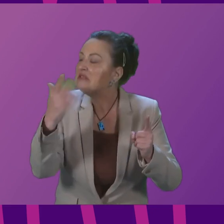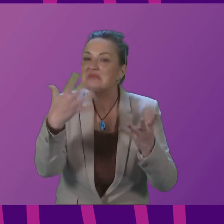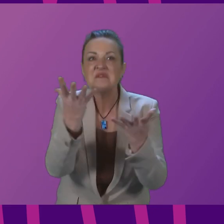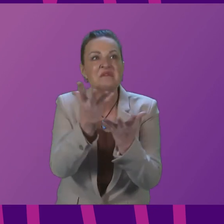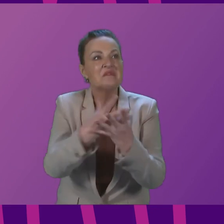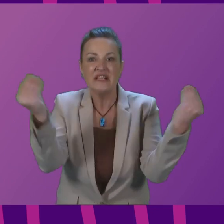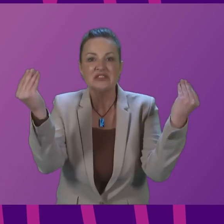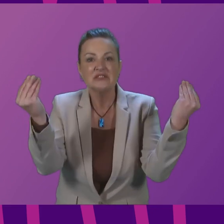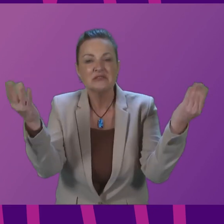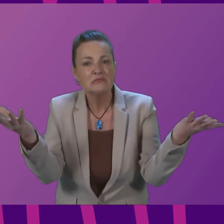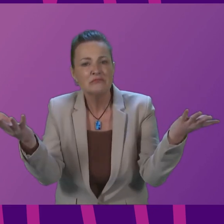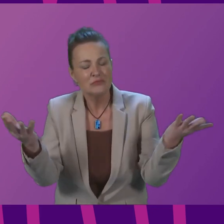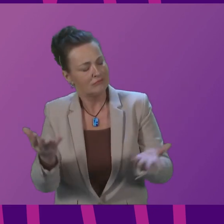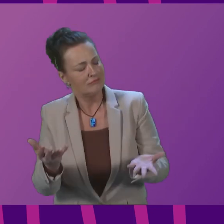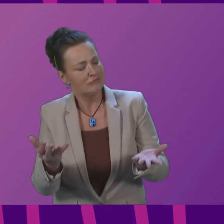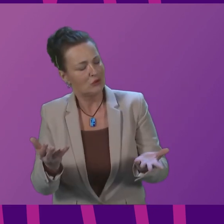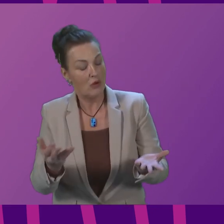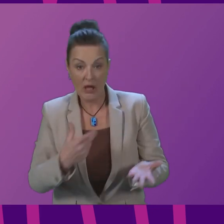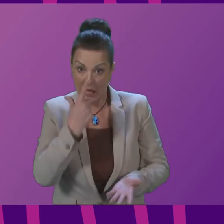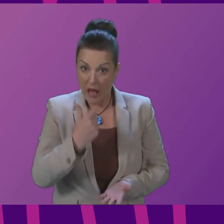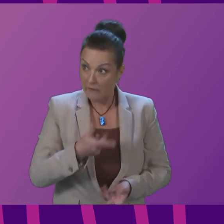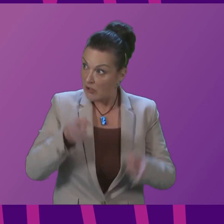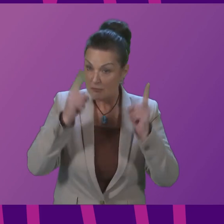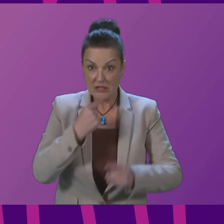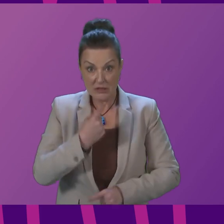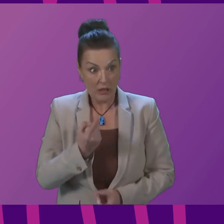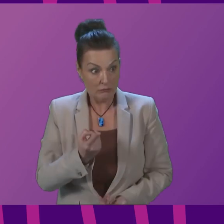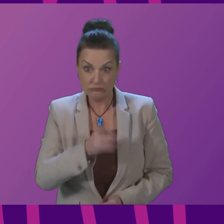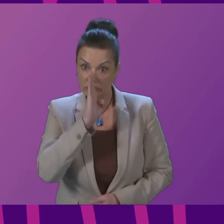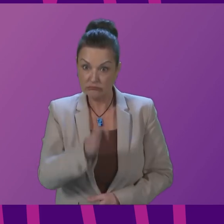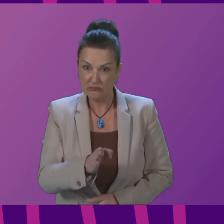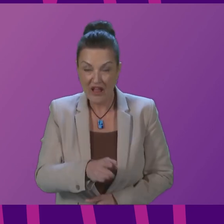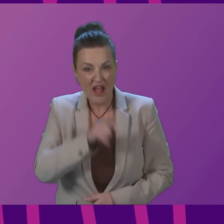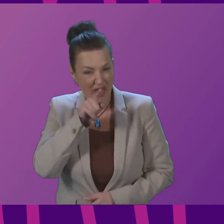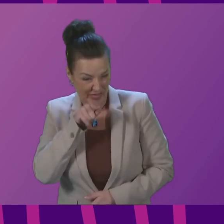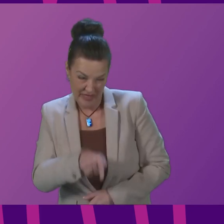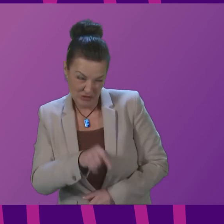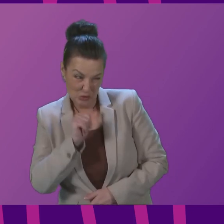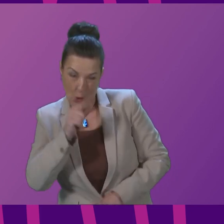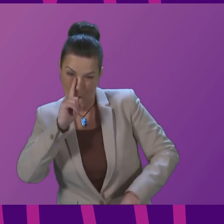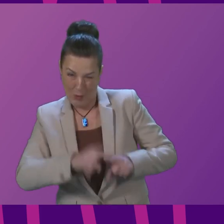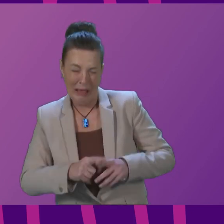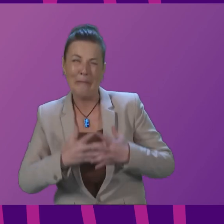Can the First Minister say, with a straight face, that this does not look like an almighty cover-up?